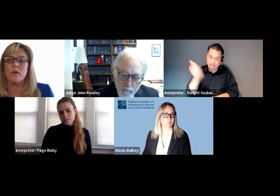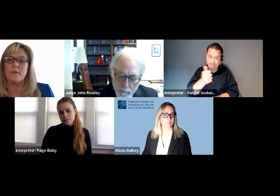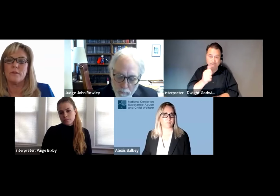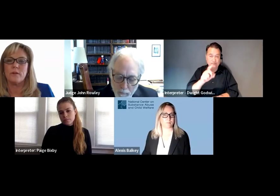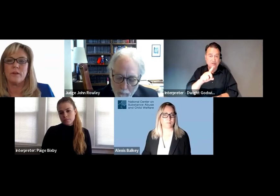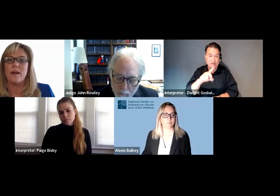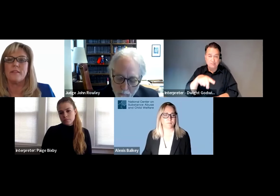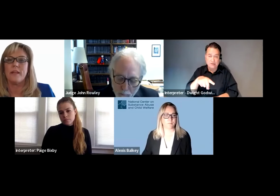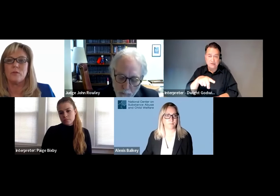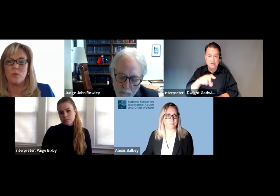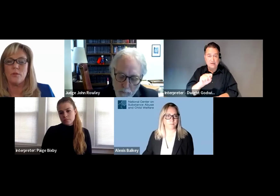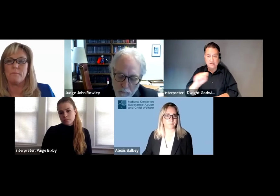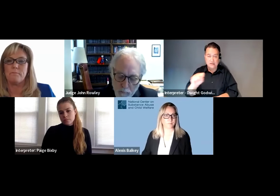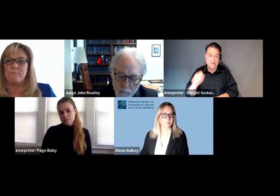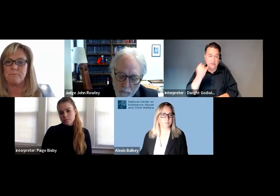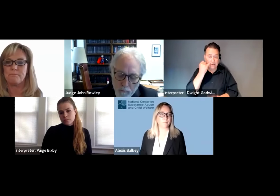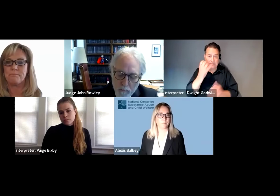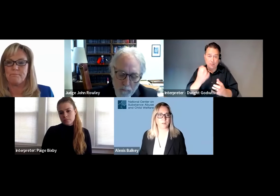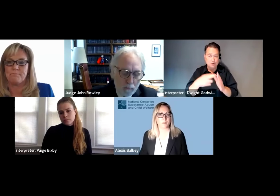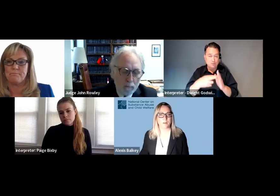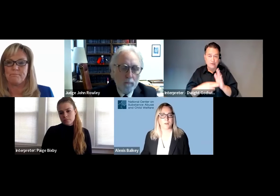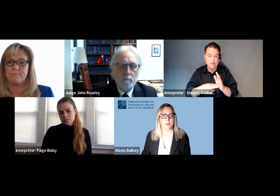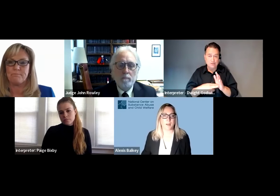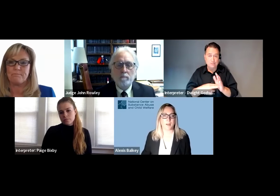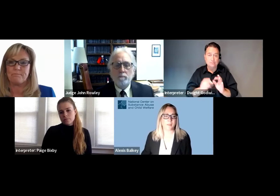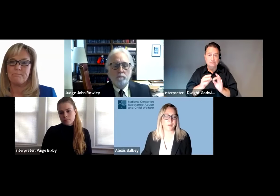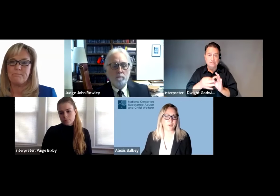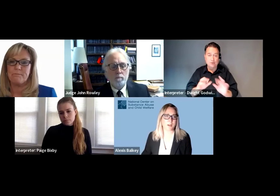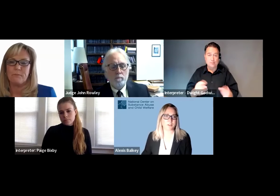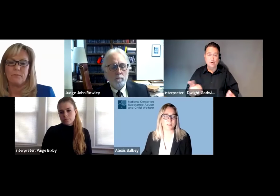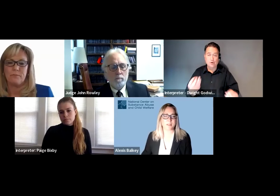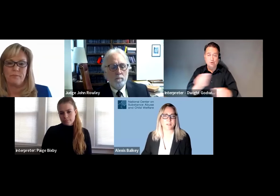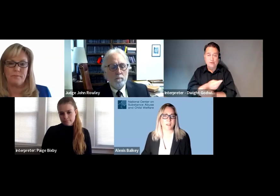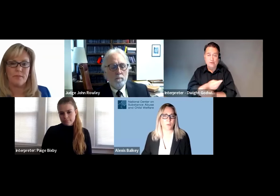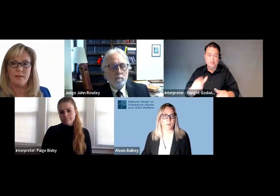of whether or not they enroll them. Great, thank you so much. So it sounds like you went